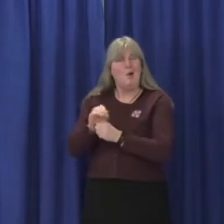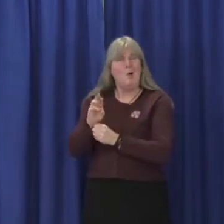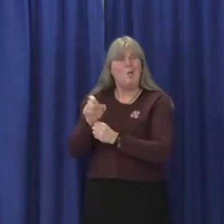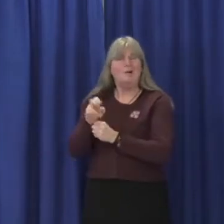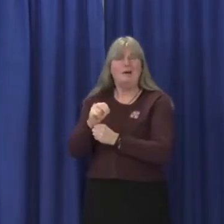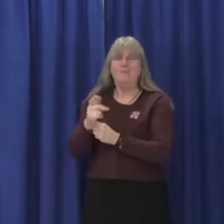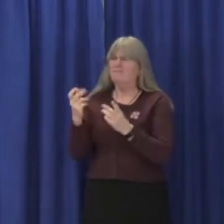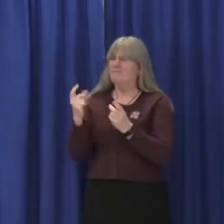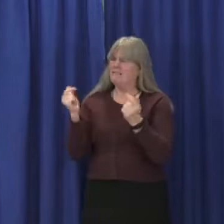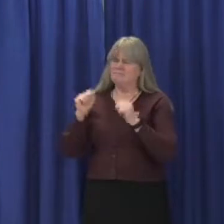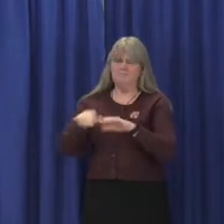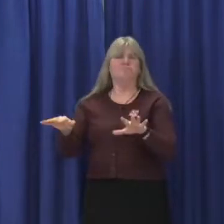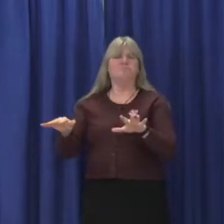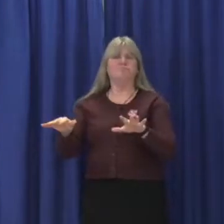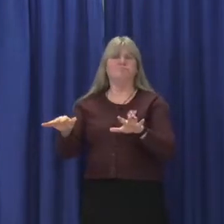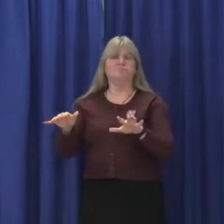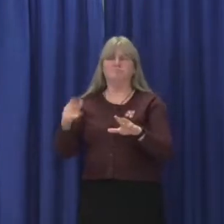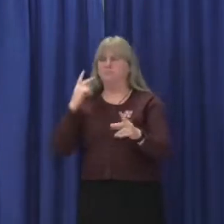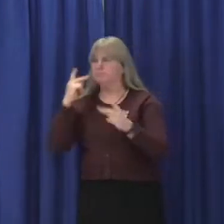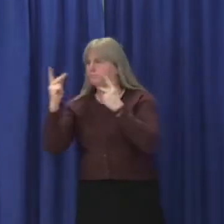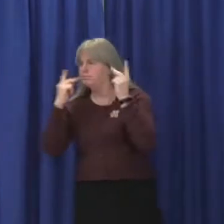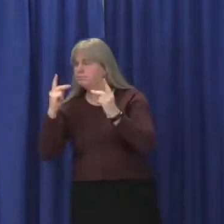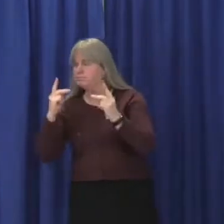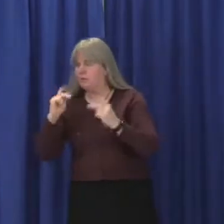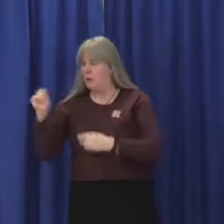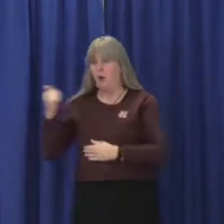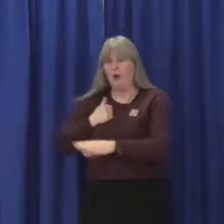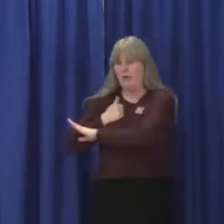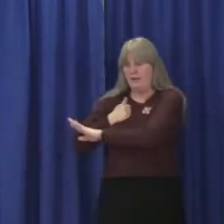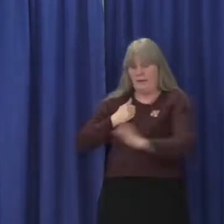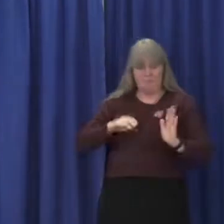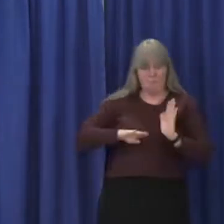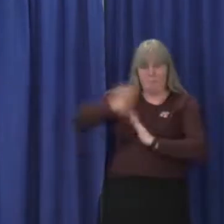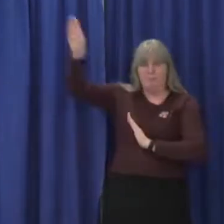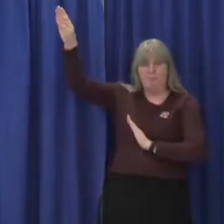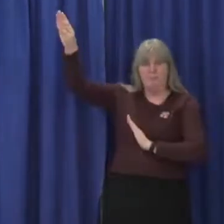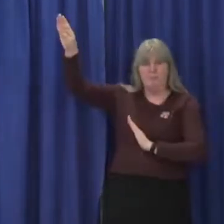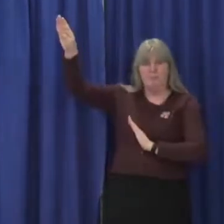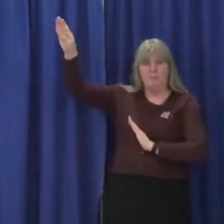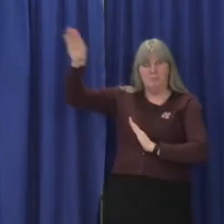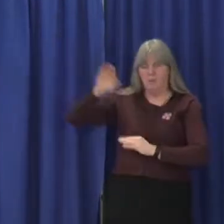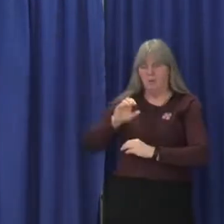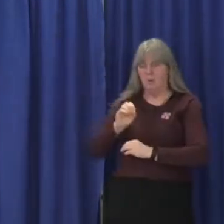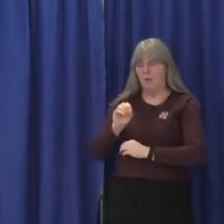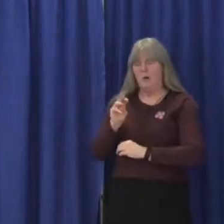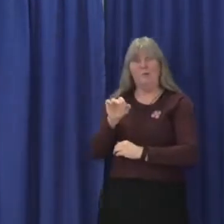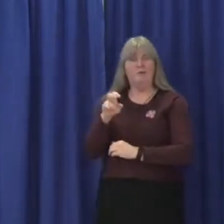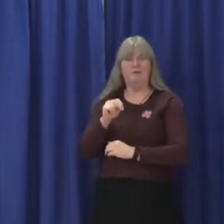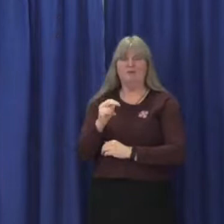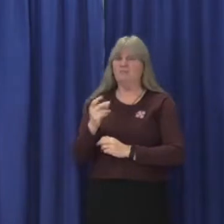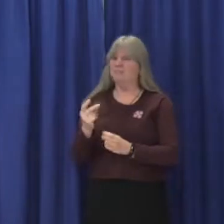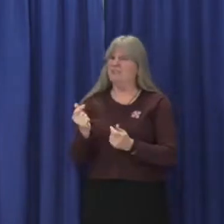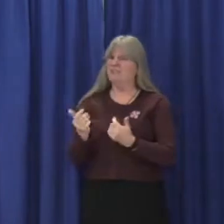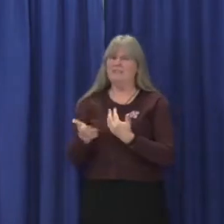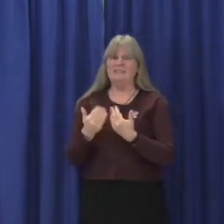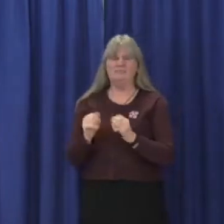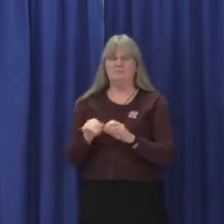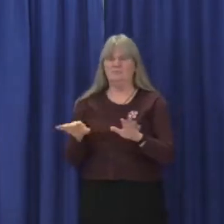know, and we are seeing it surge right across Canada. Omicron is highly contagious, and also incubates very